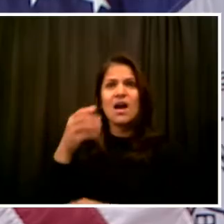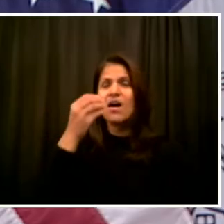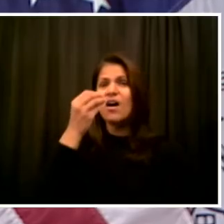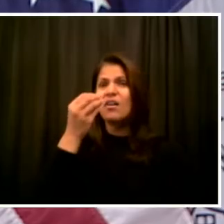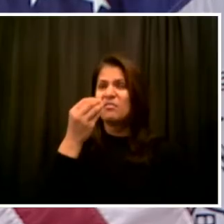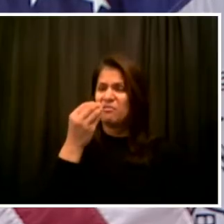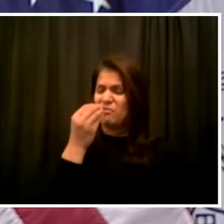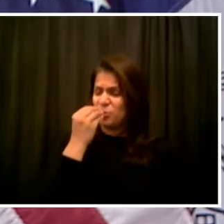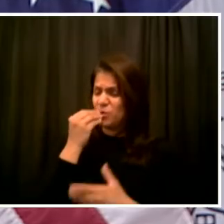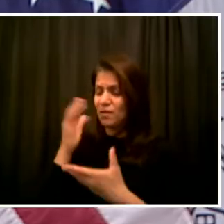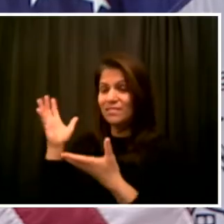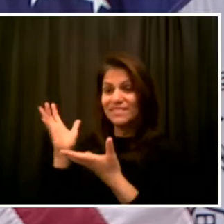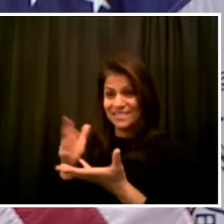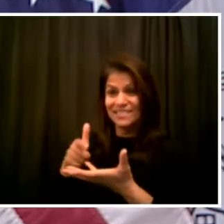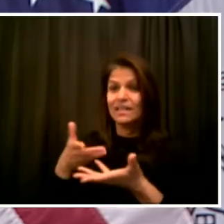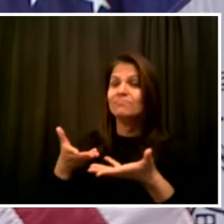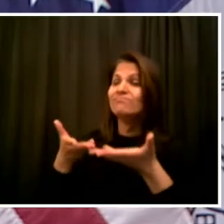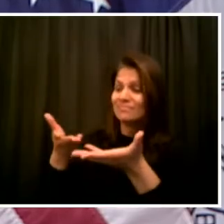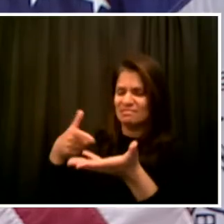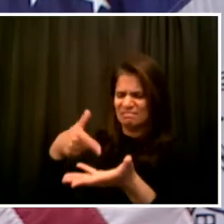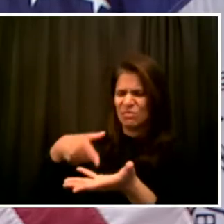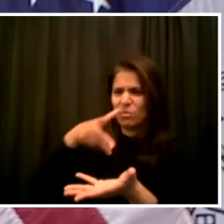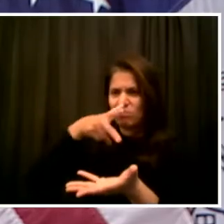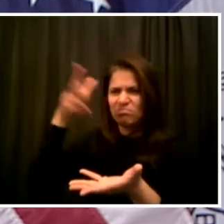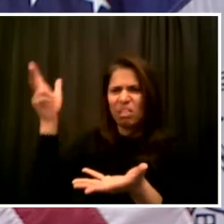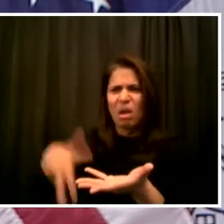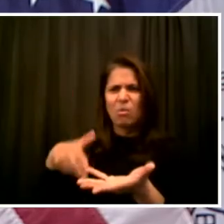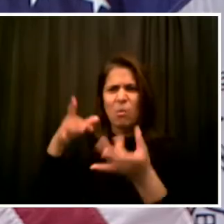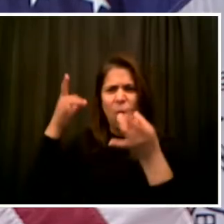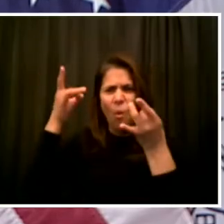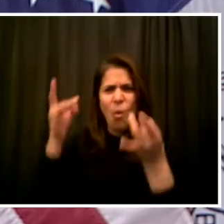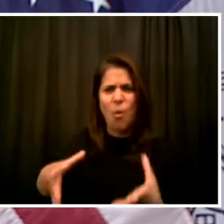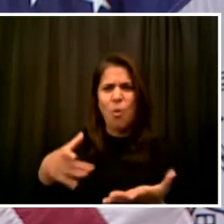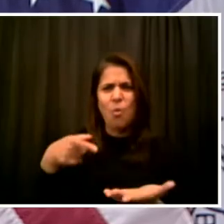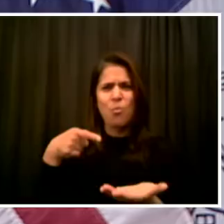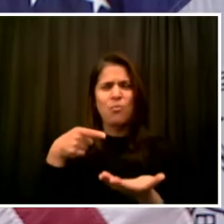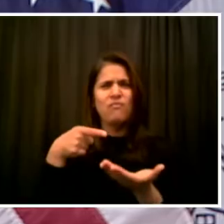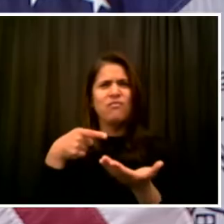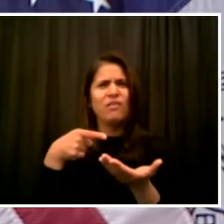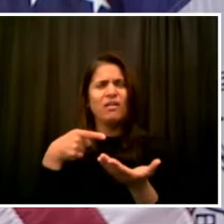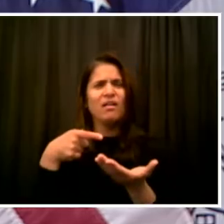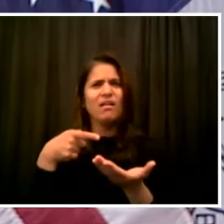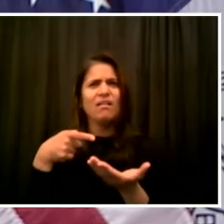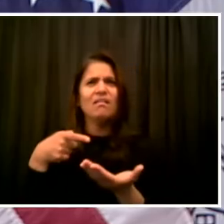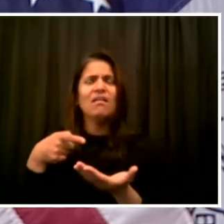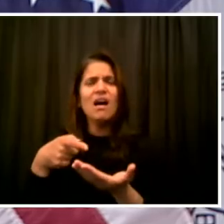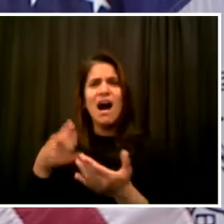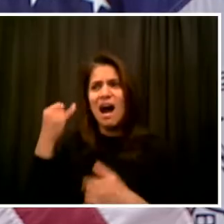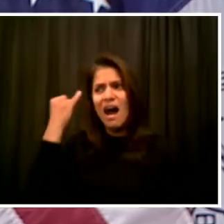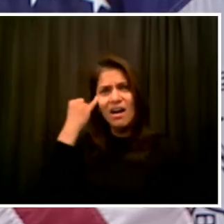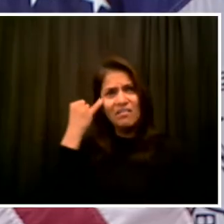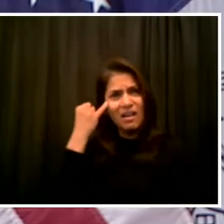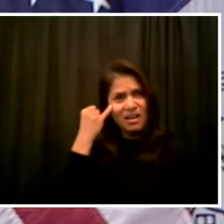ROTTEN FOOD? AND WILL YOU COMMIT TO RESENDING PEOPLE WHO RECEIVED ROTTING FOOD A